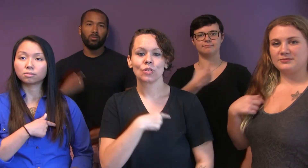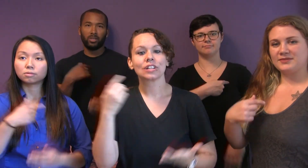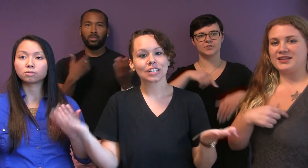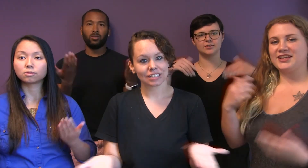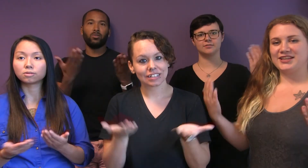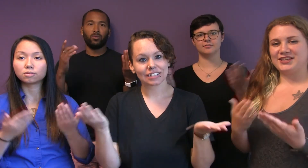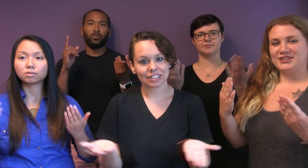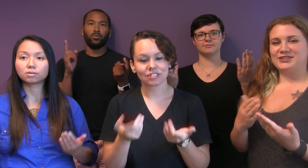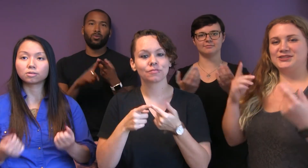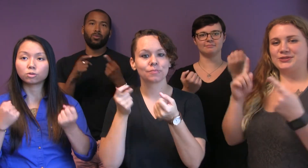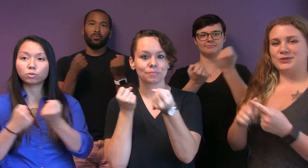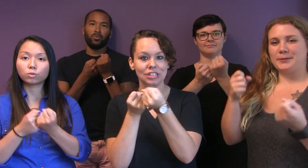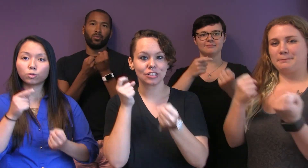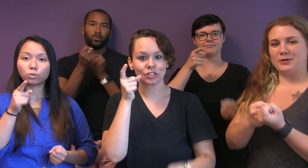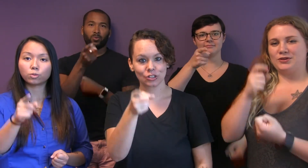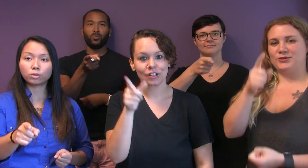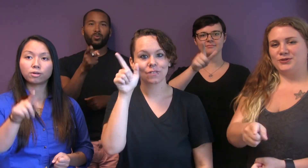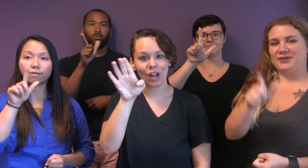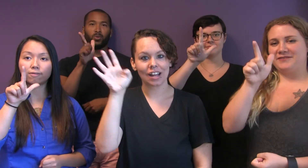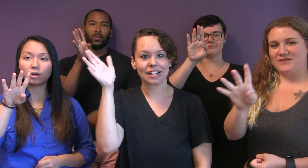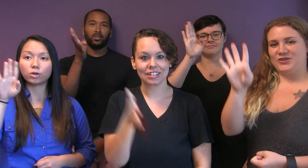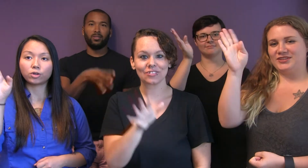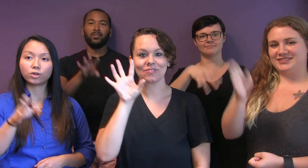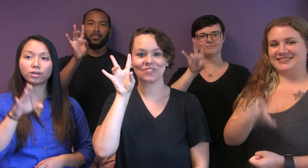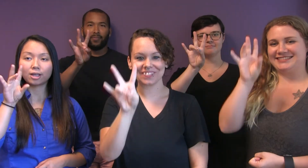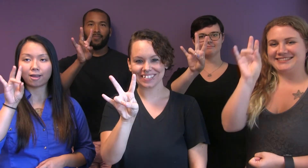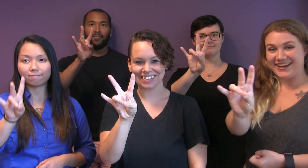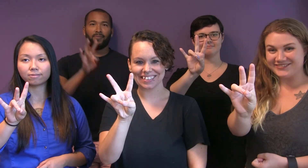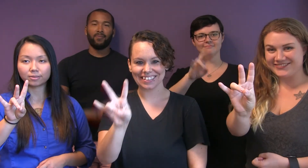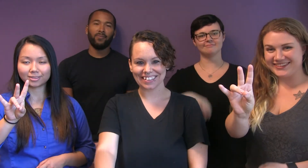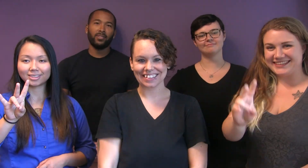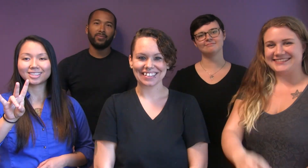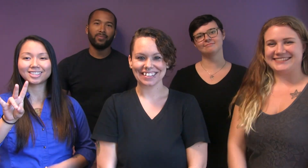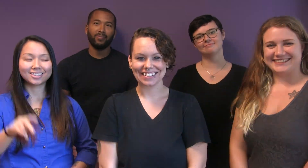We're here to support you 24/7!